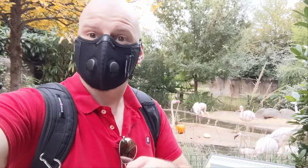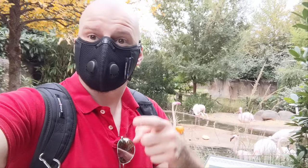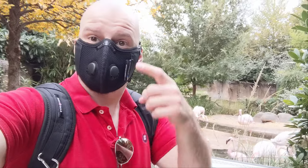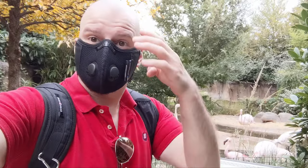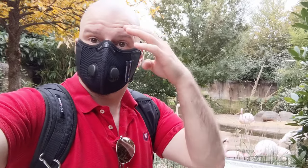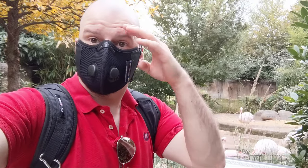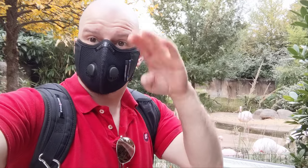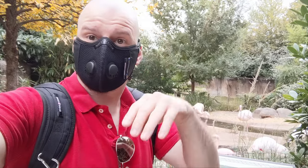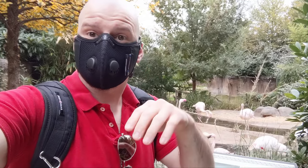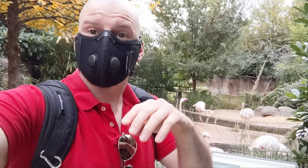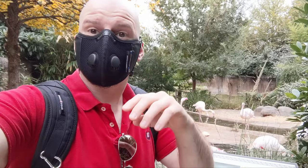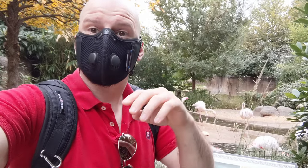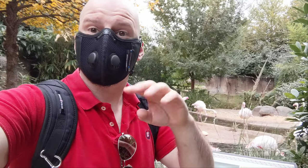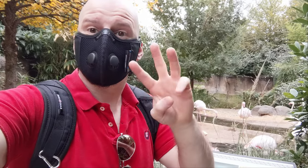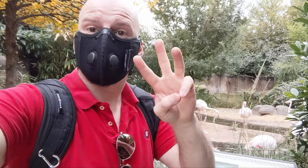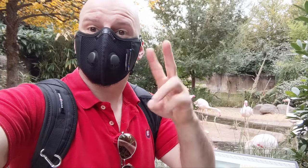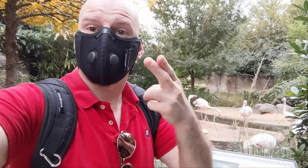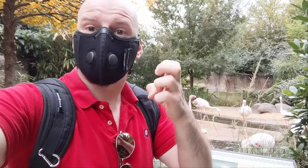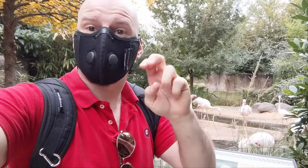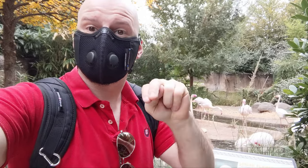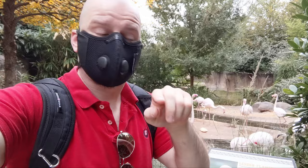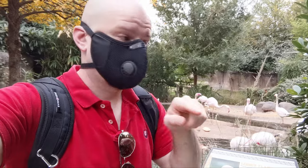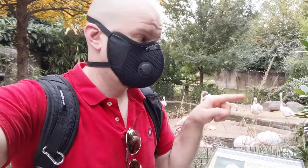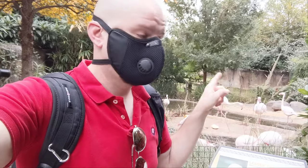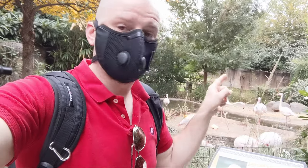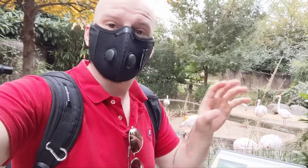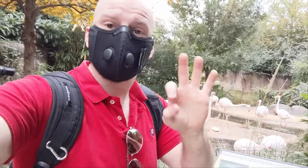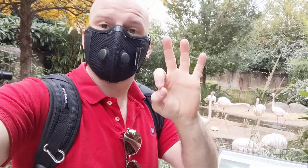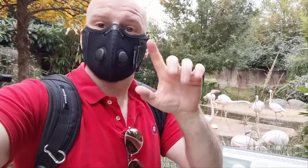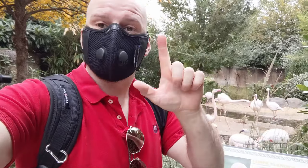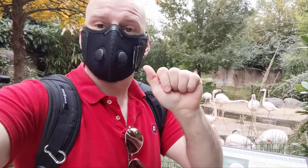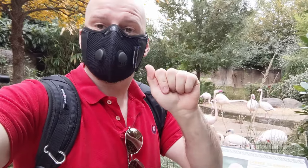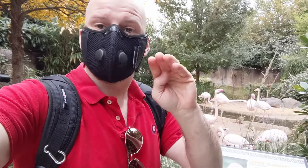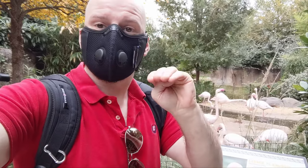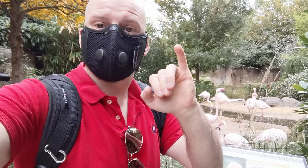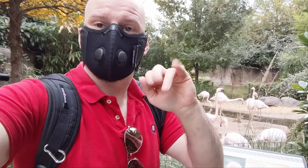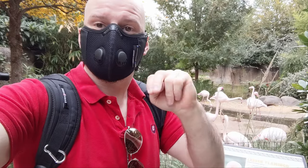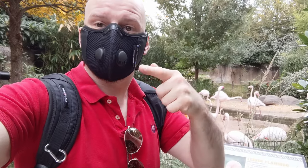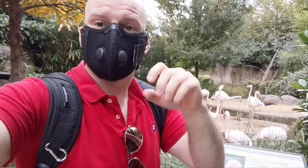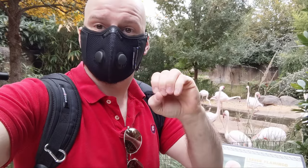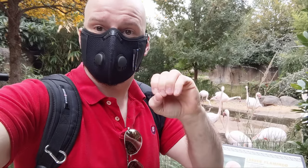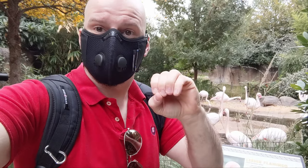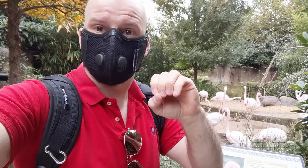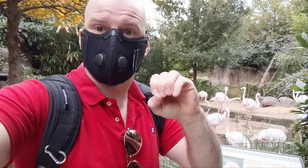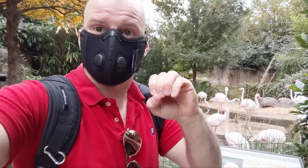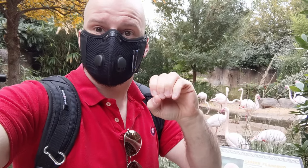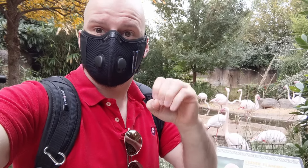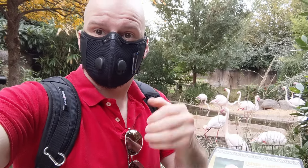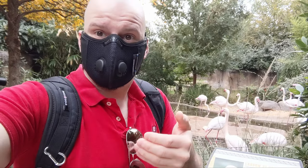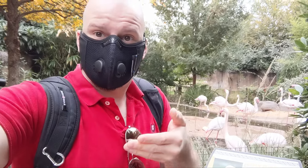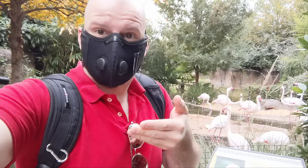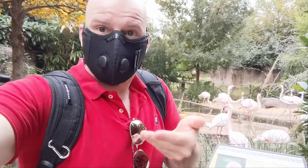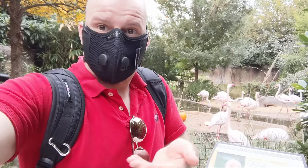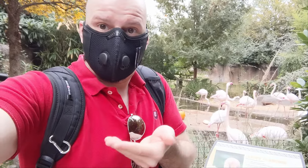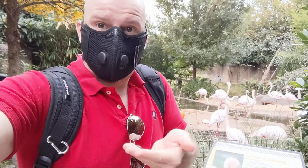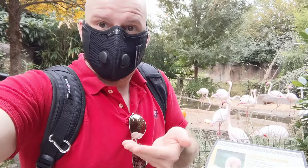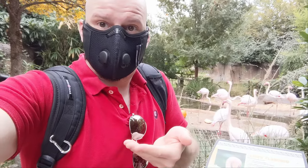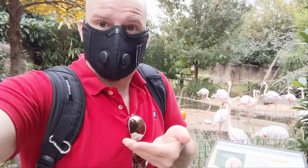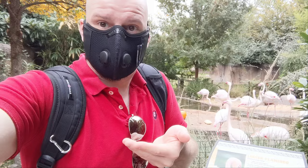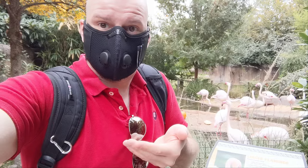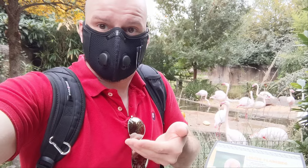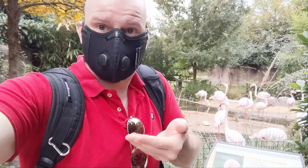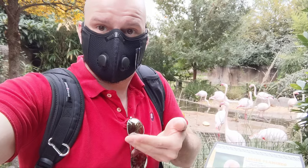Did you know when flamingos hatch their eggs,